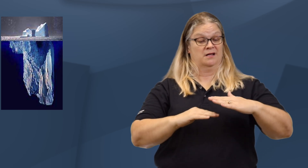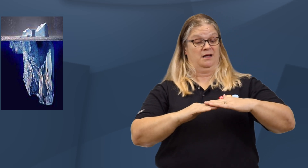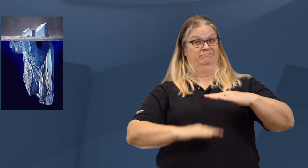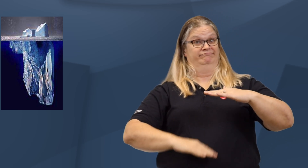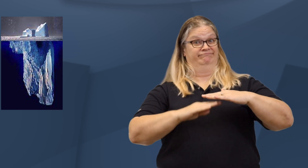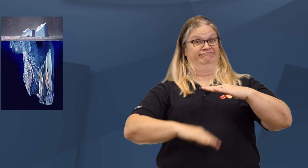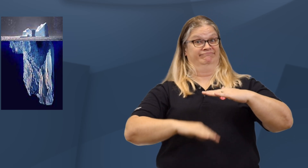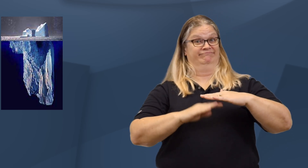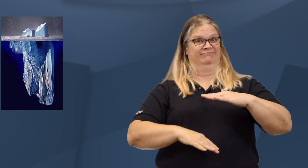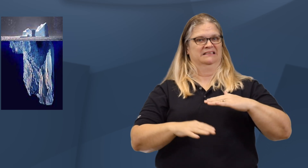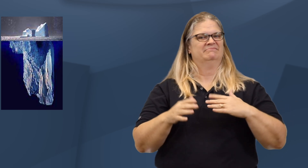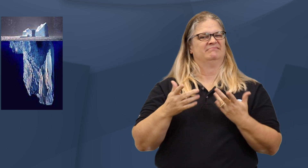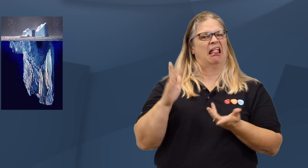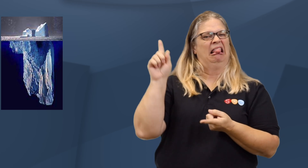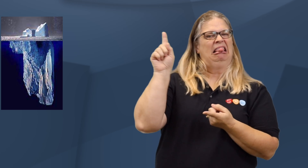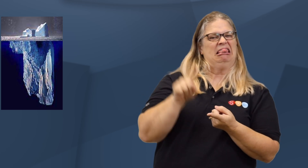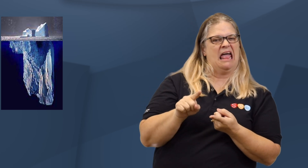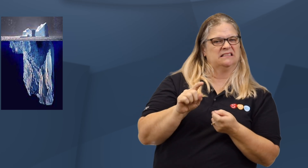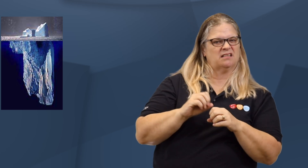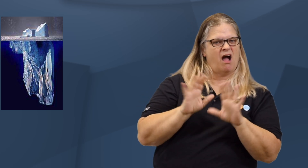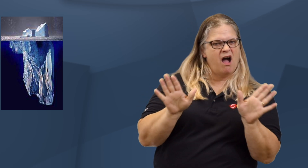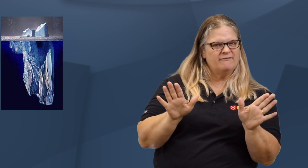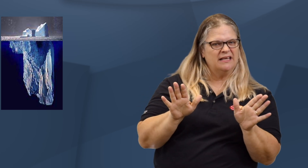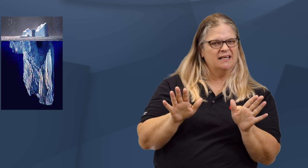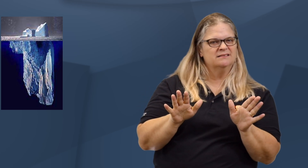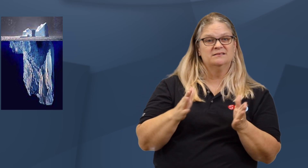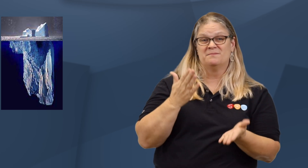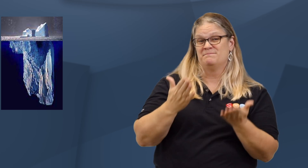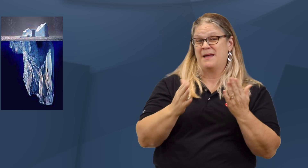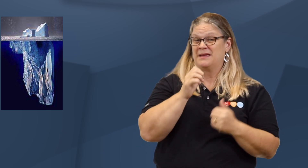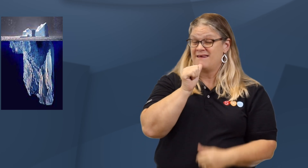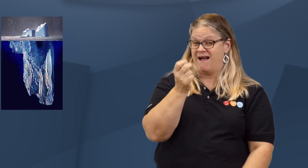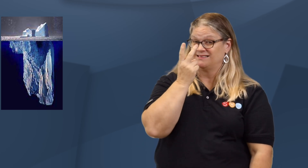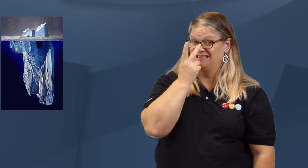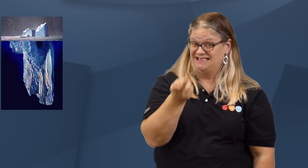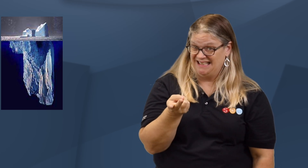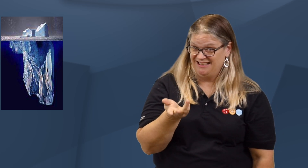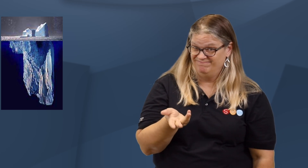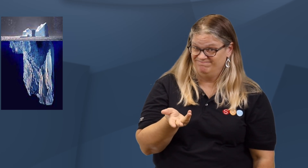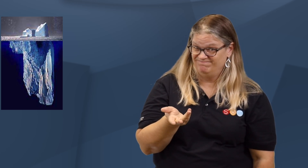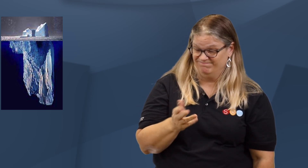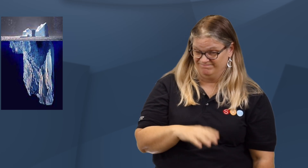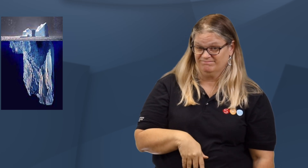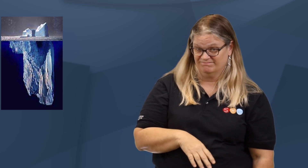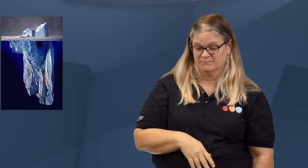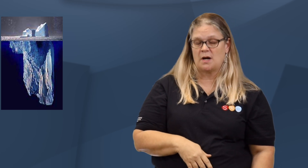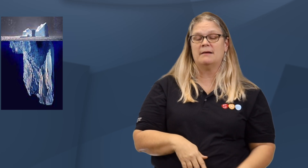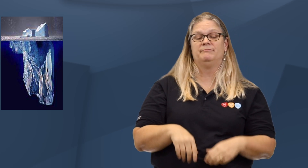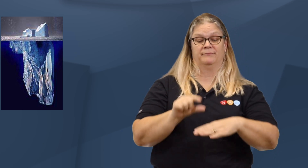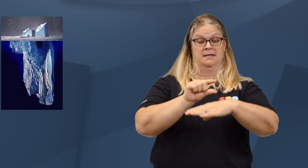whereas there's other things that are hidden beneath the surface that we do not recognize or are less obvious.